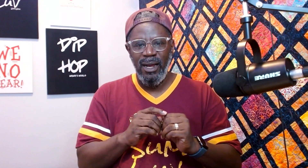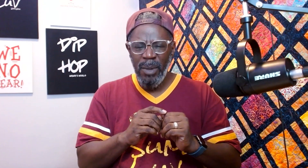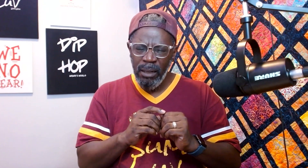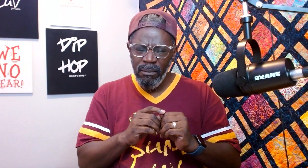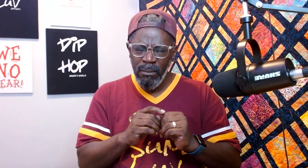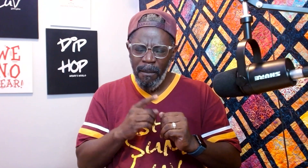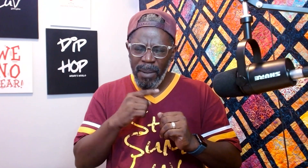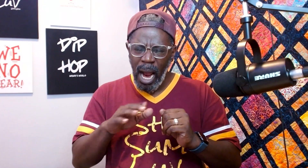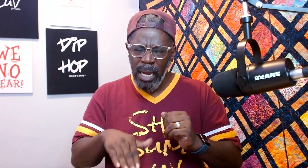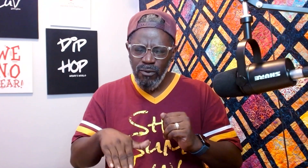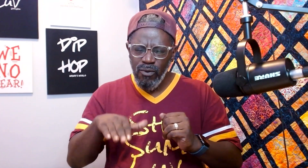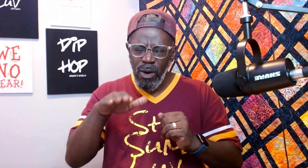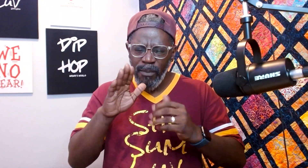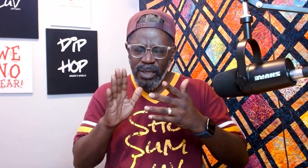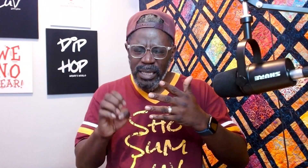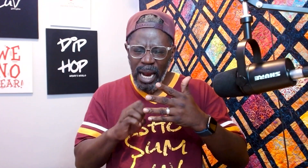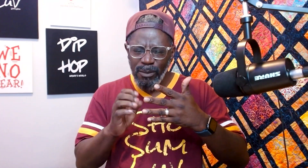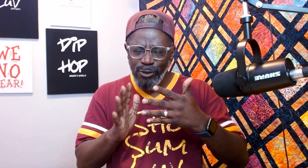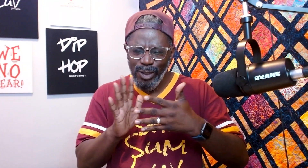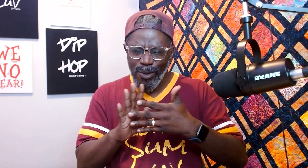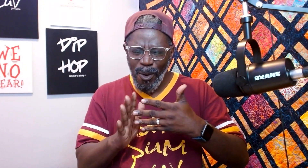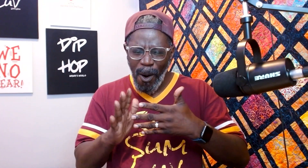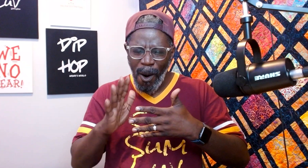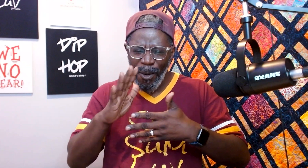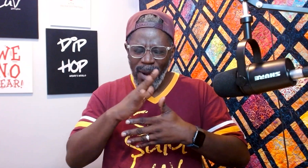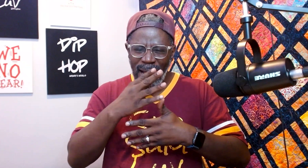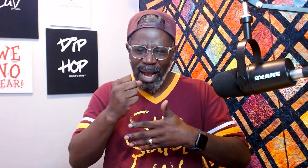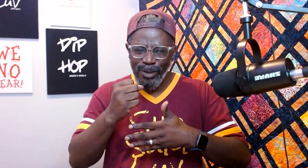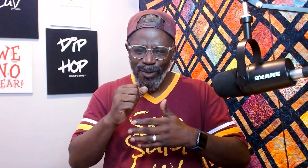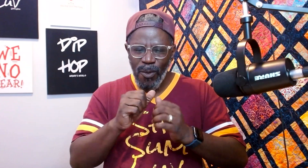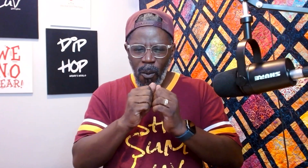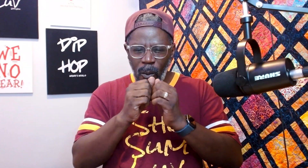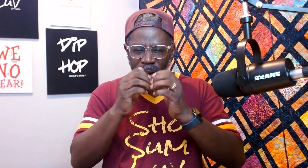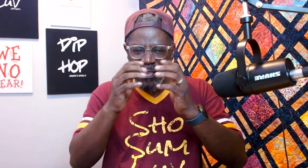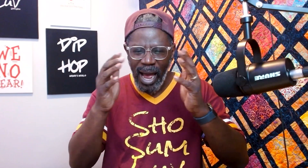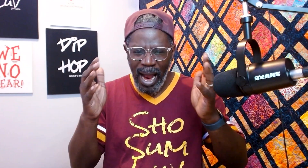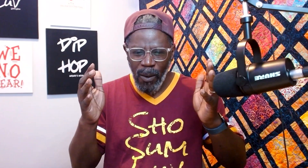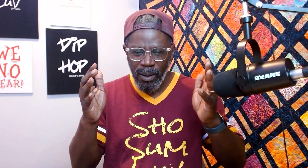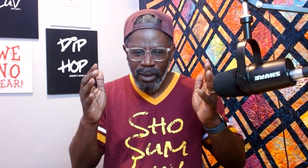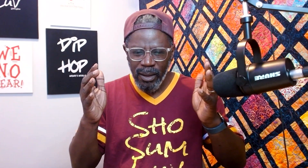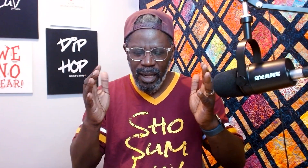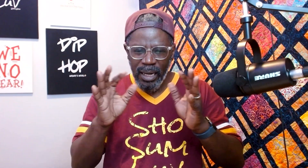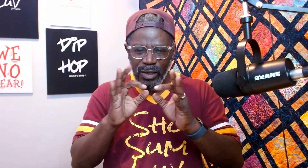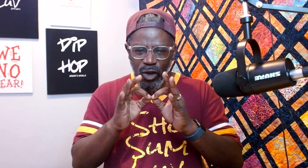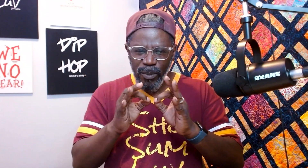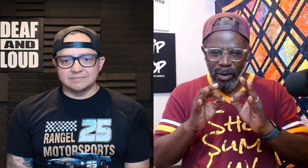I'm like, "But I grew up since elementary school all the way to high school without an interpreter,